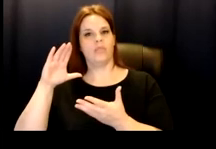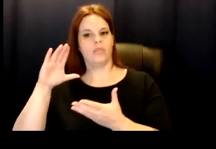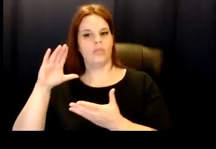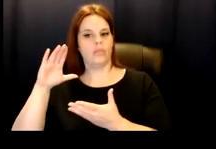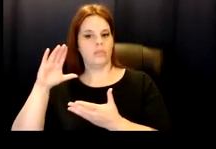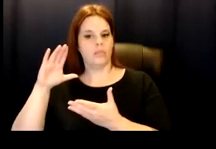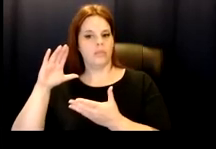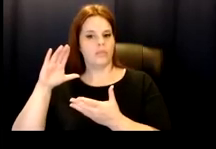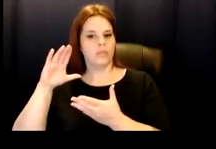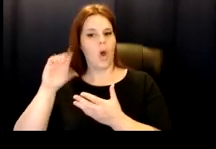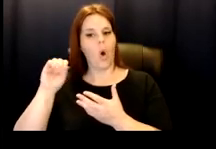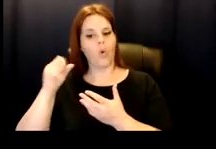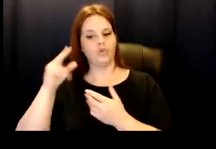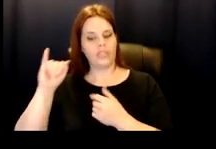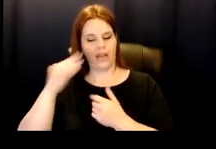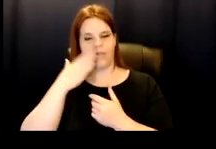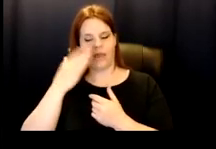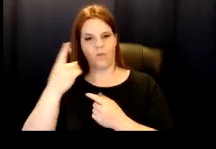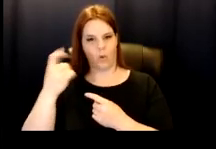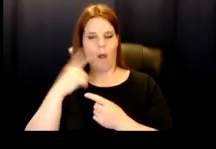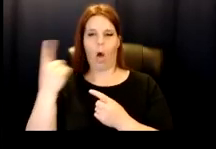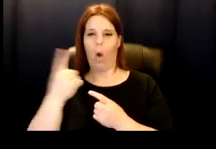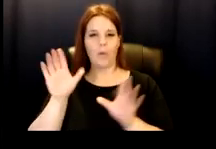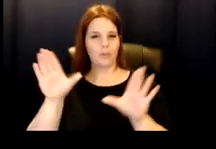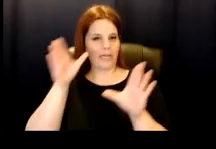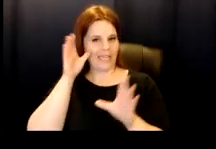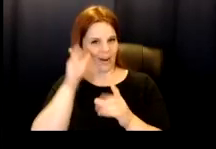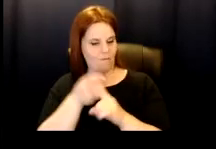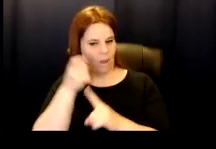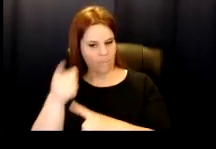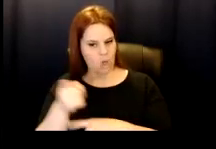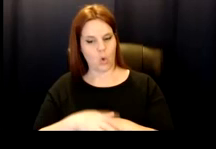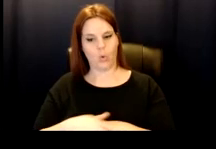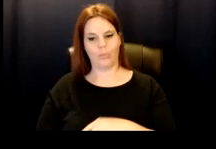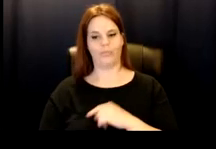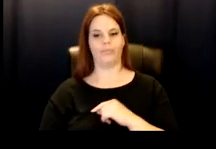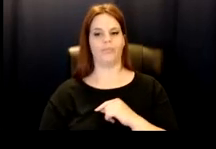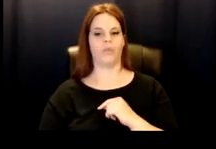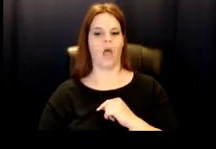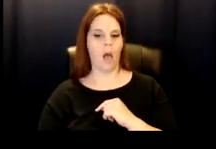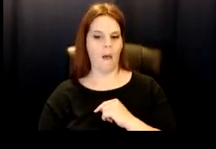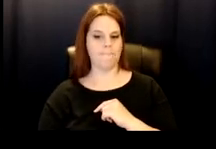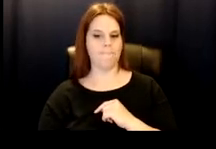Phil: Well, Oce, thanks for your question. Always great to hear from you. I think it